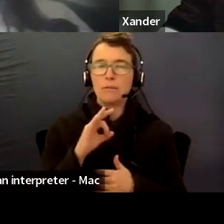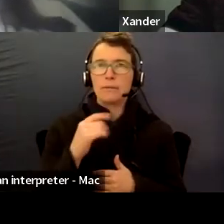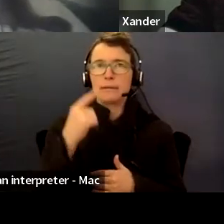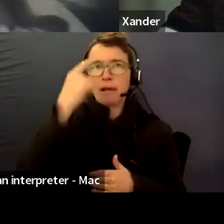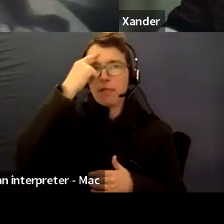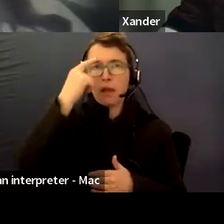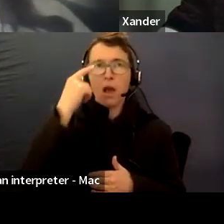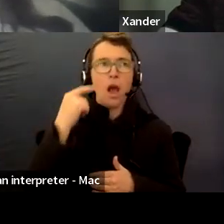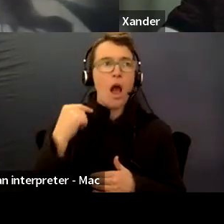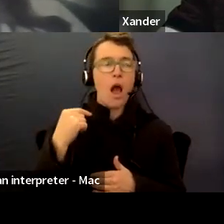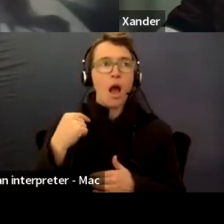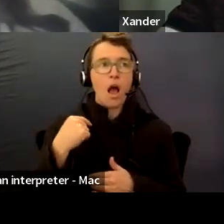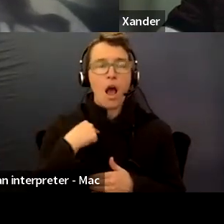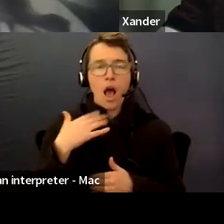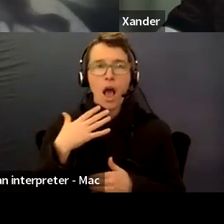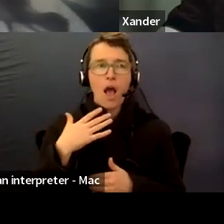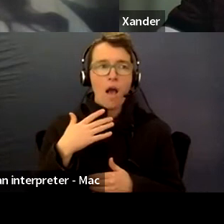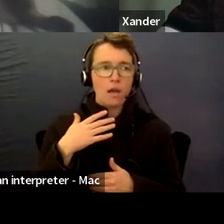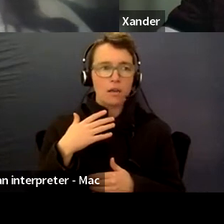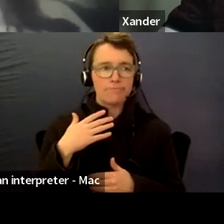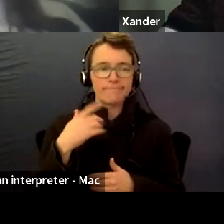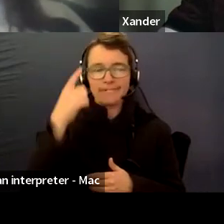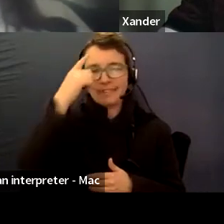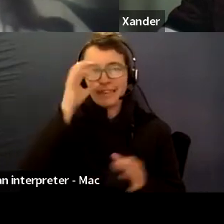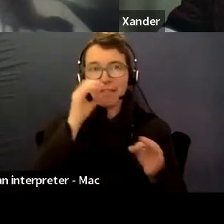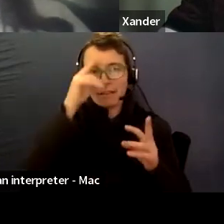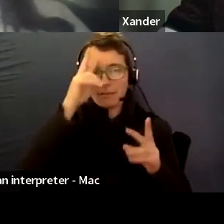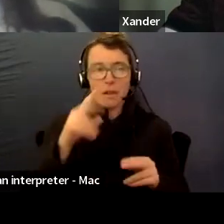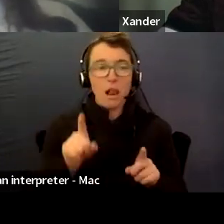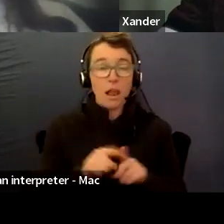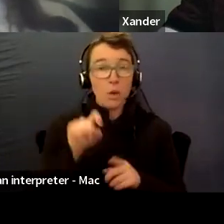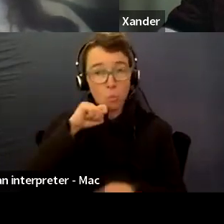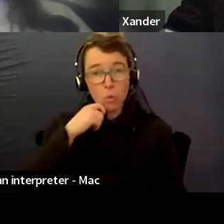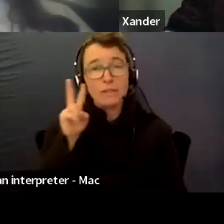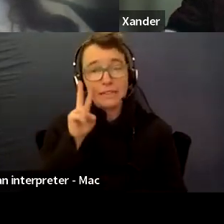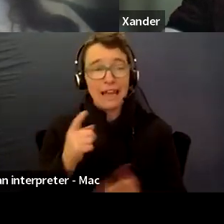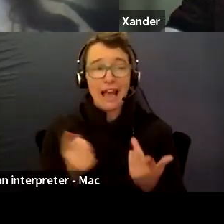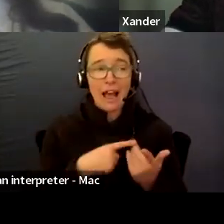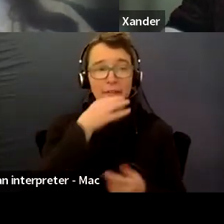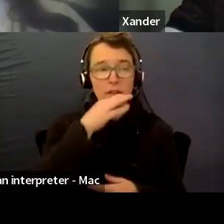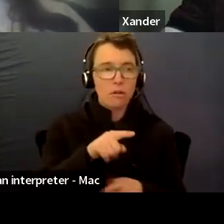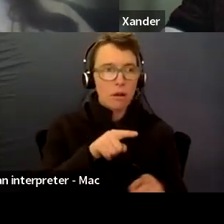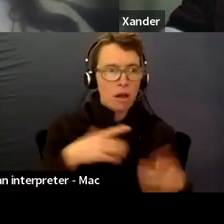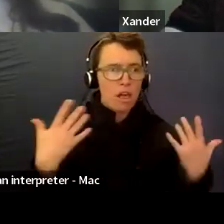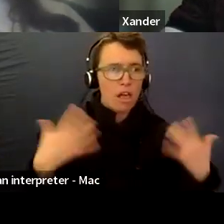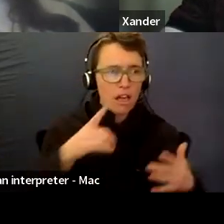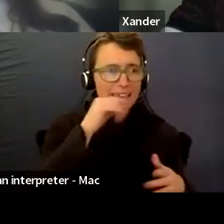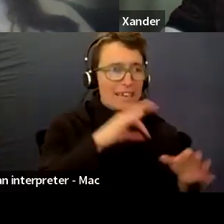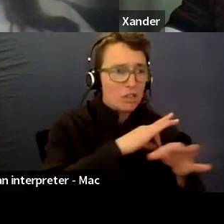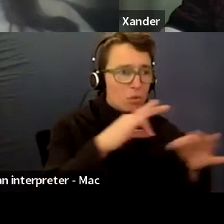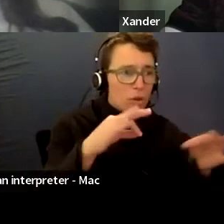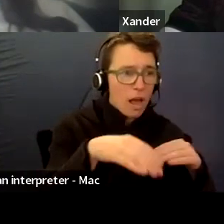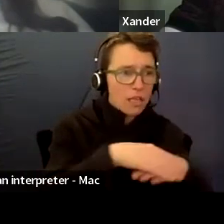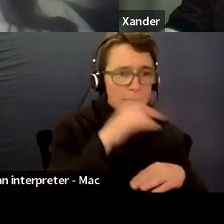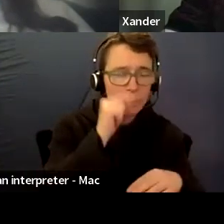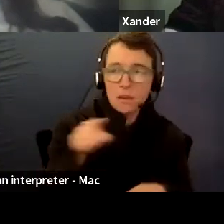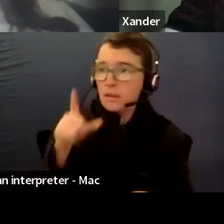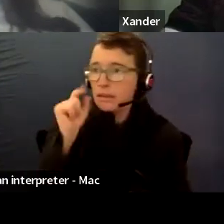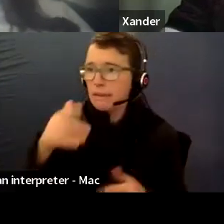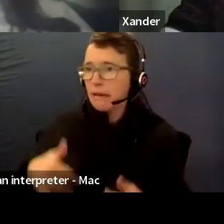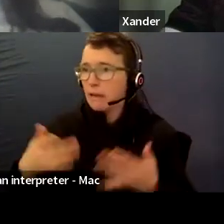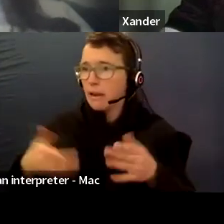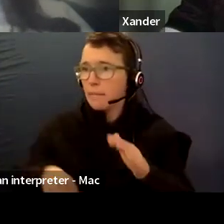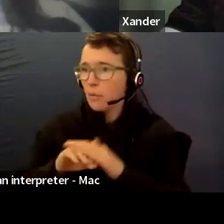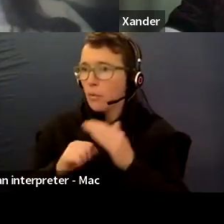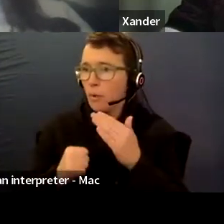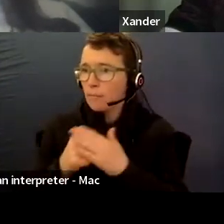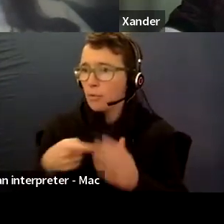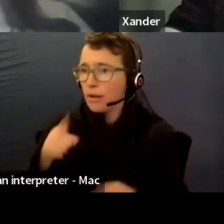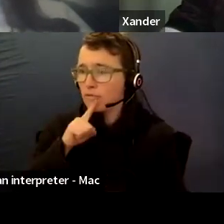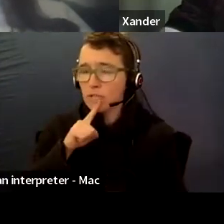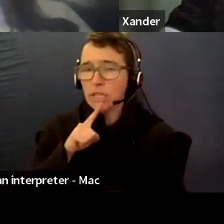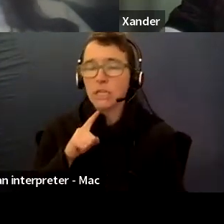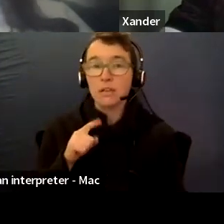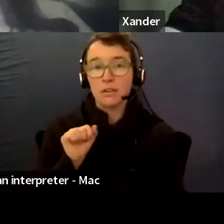Oh, my children can know touchy lashes and character hundred and, and, and, you know, do these amazing things and you're trying to not be there. And that's okay.